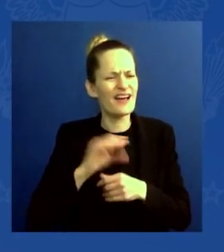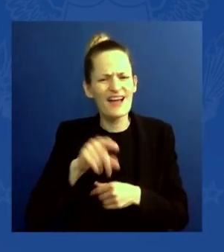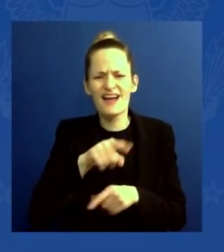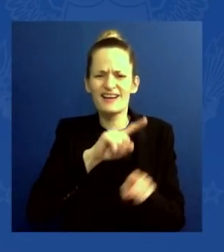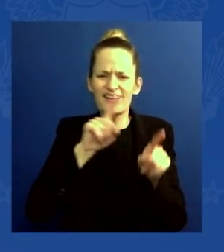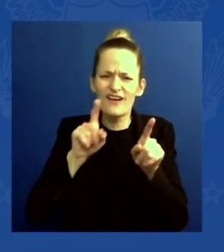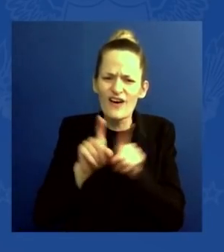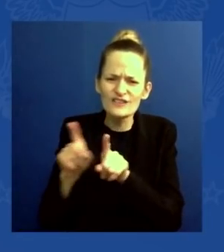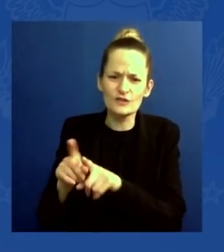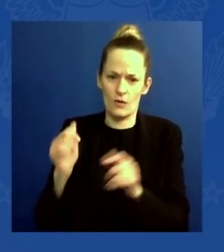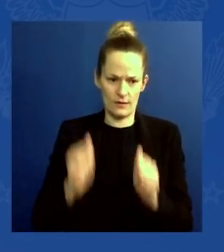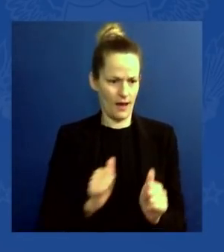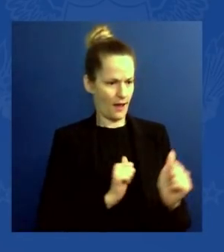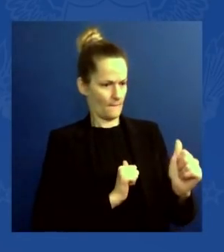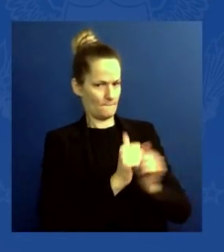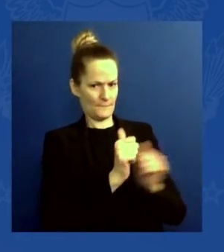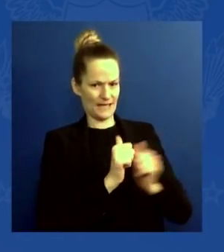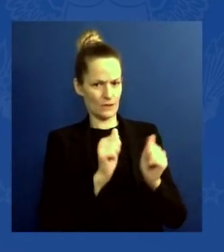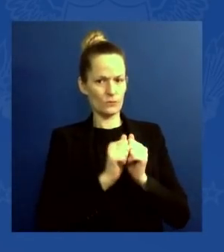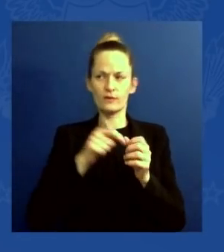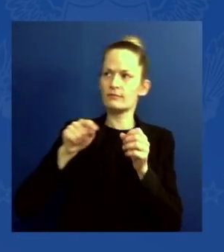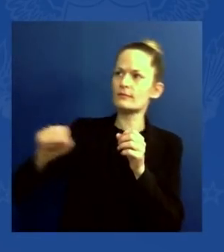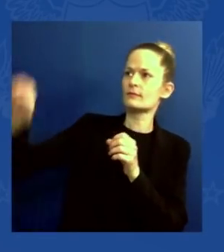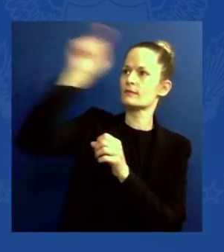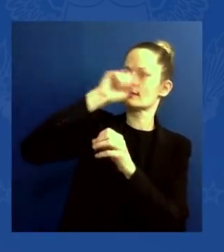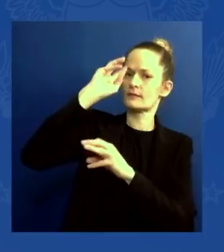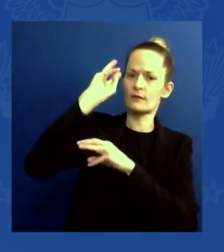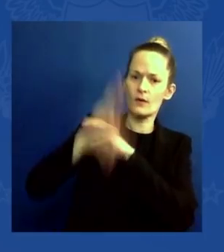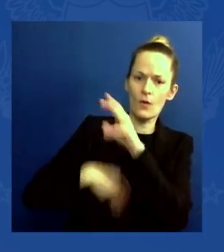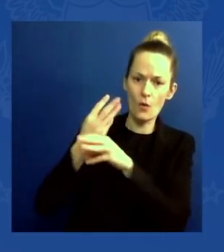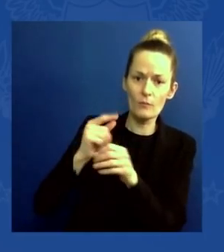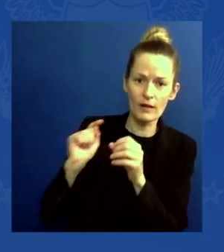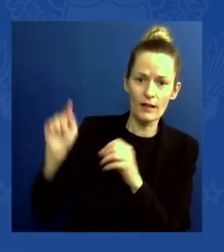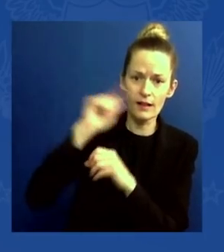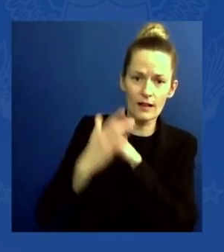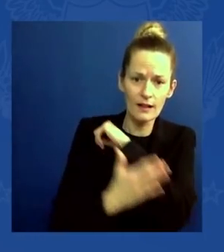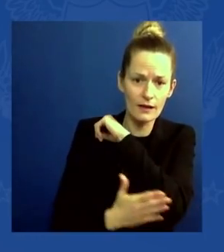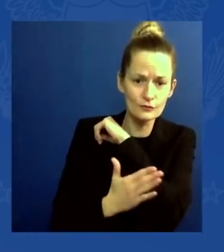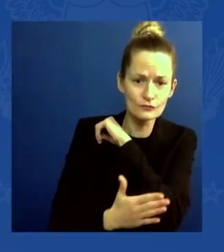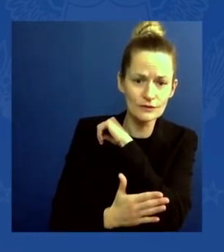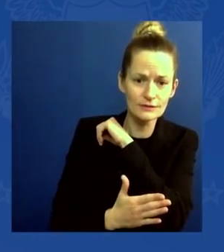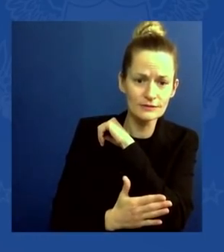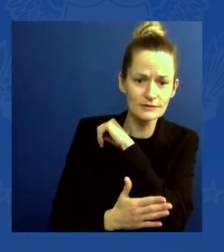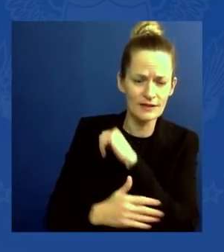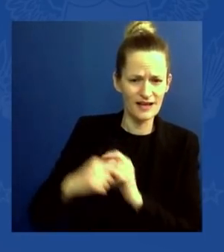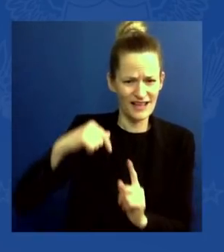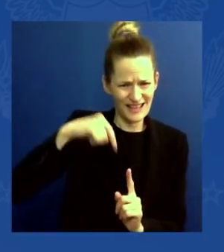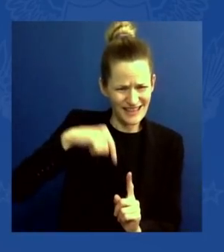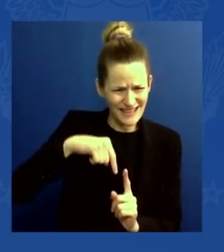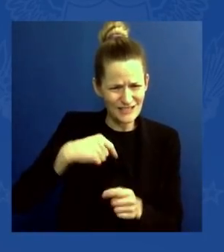And we created jobs and untold opportunities for our people to travel, to live, and to work.